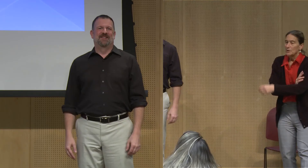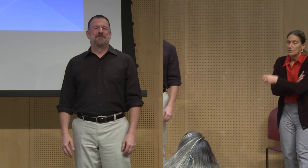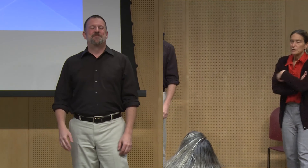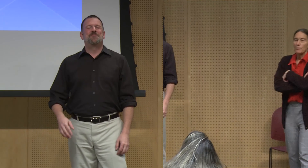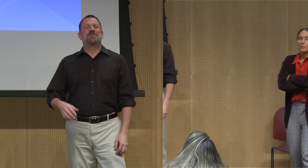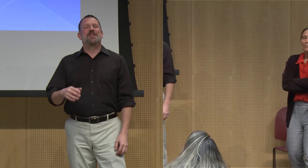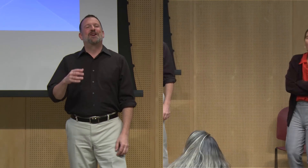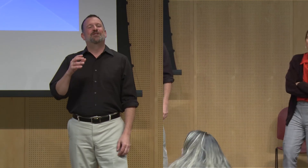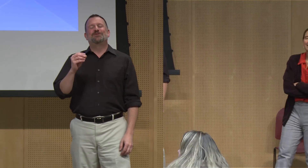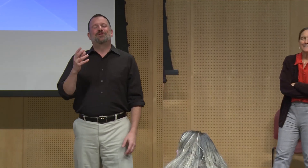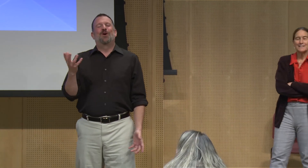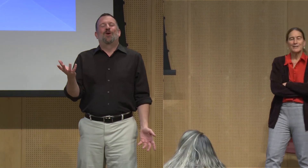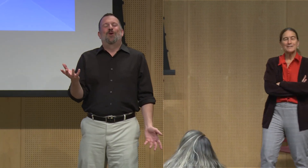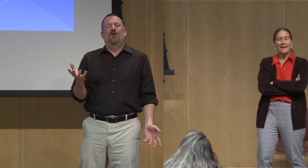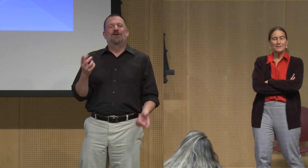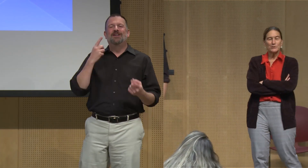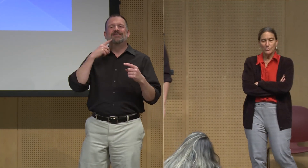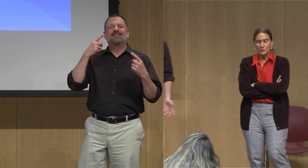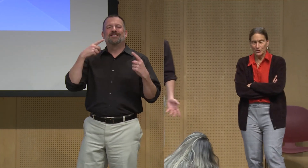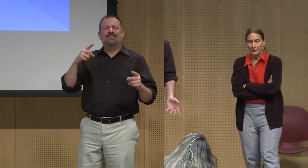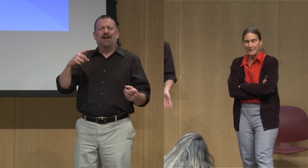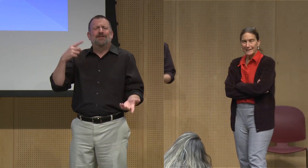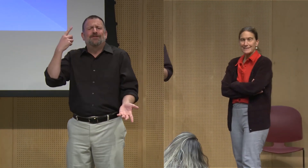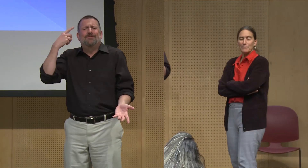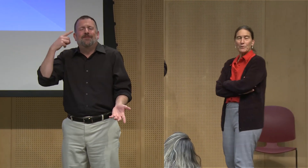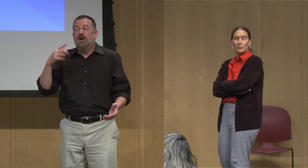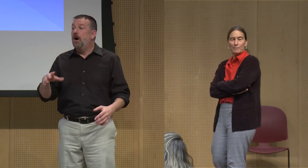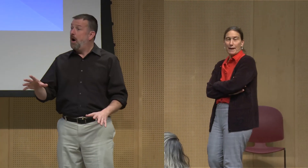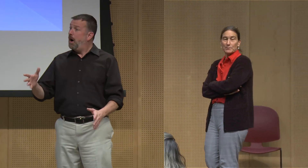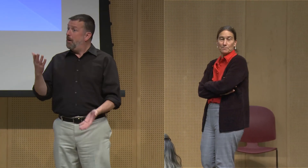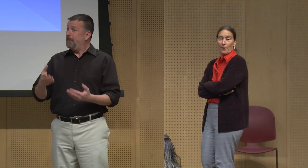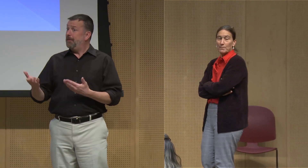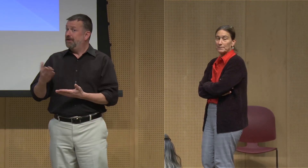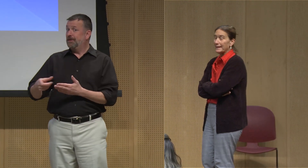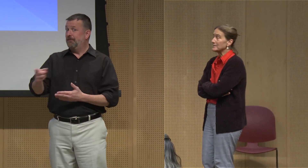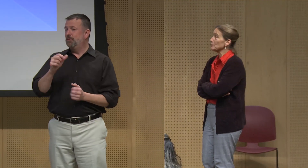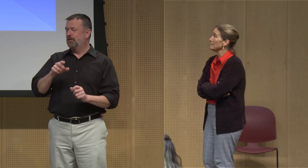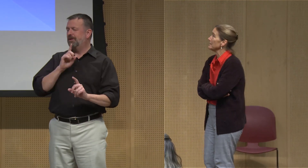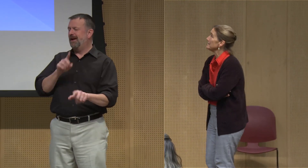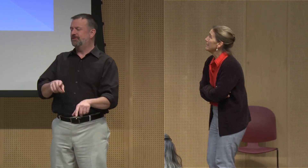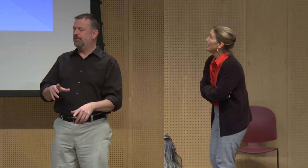SO WHAT IS THIS SUCCESS DUE TO? AND SOME OF YOU WOULD BE ABLE TO PROBABLY ANSWER SOME OF THESE.